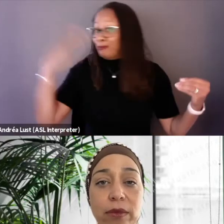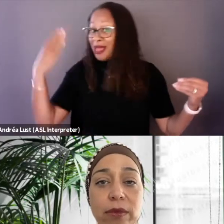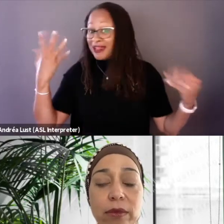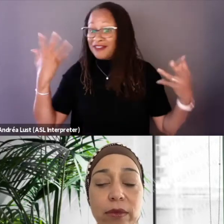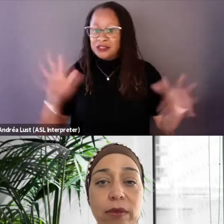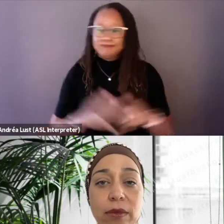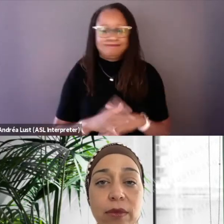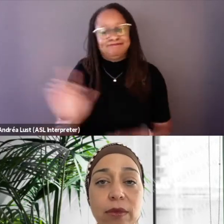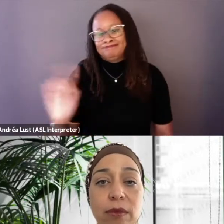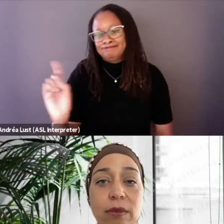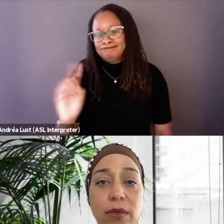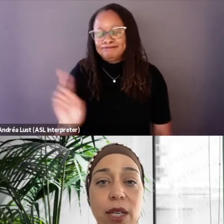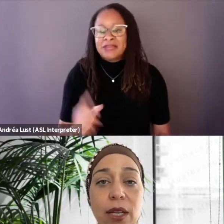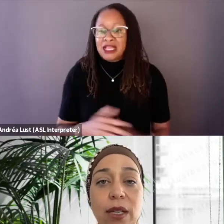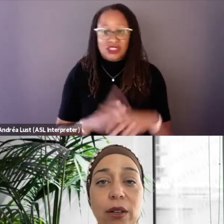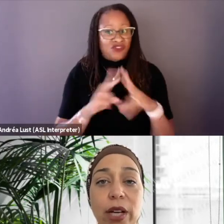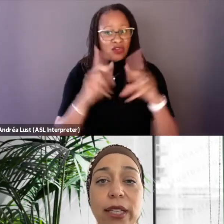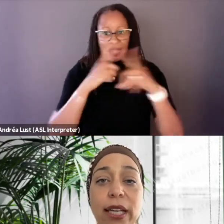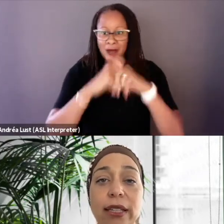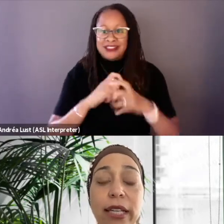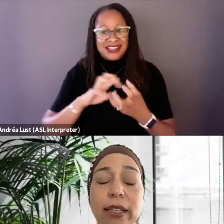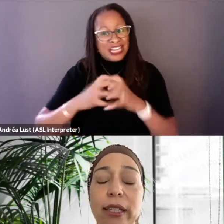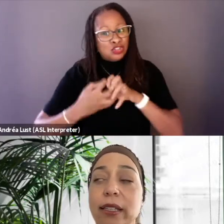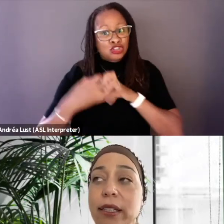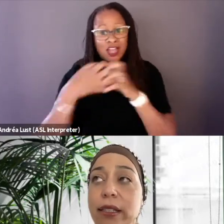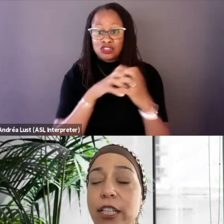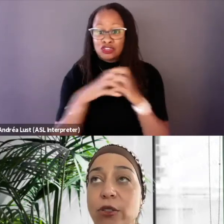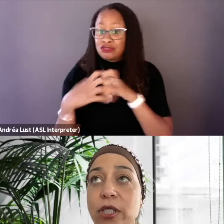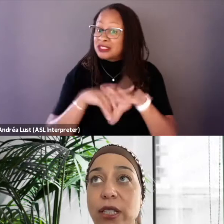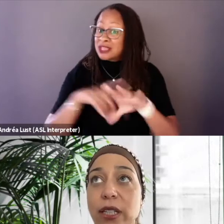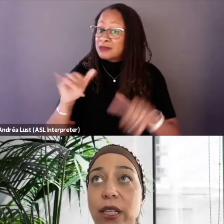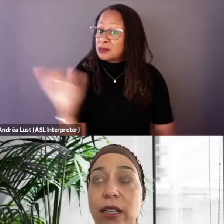and intersectional too. Right. That and interestingly,